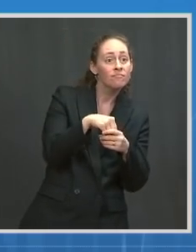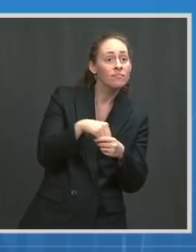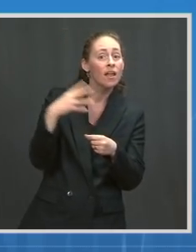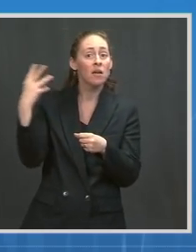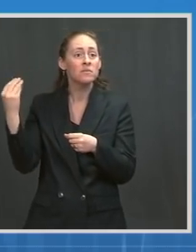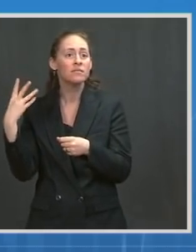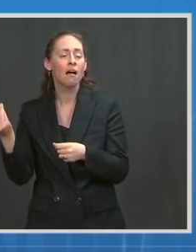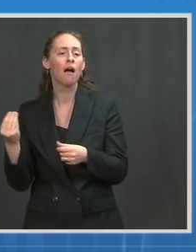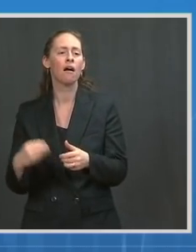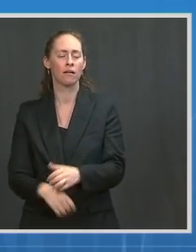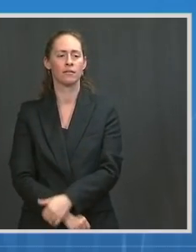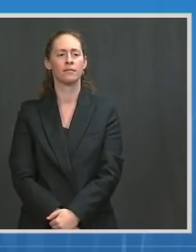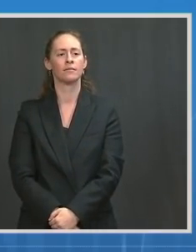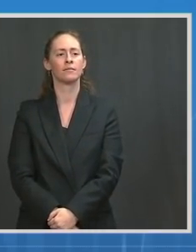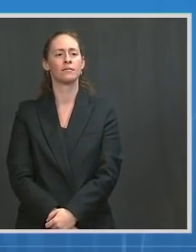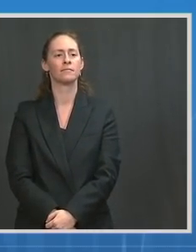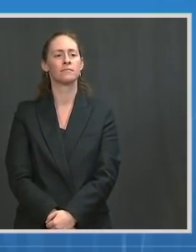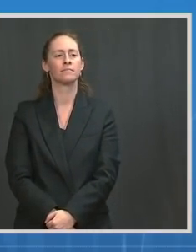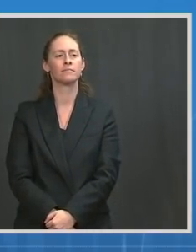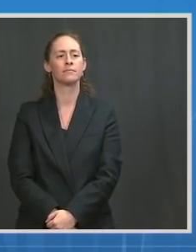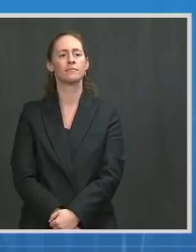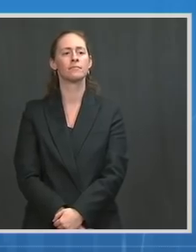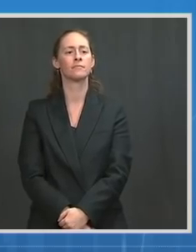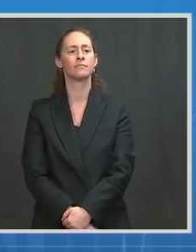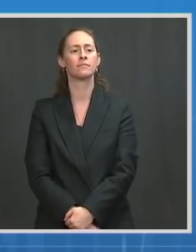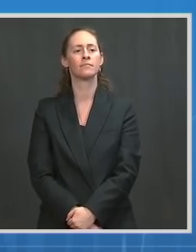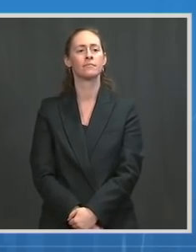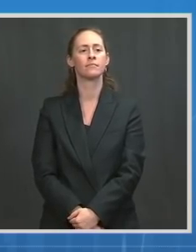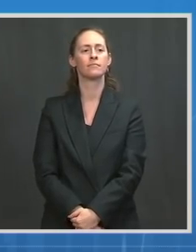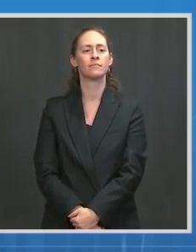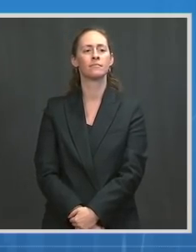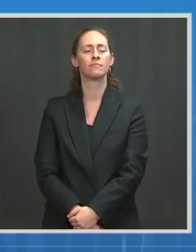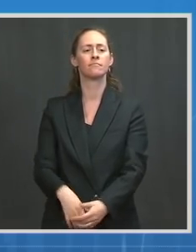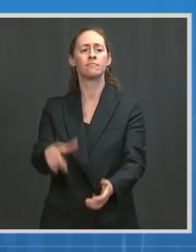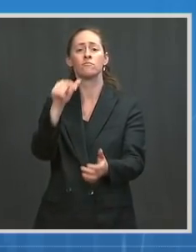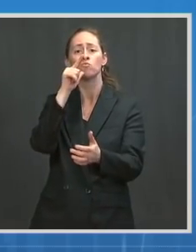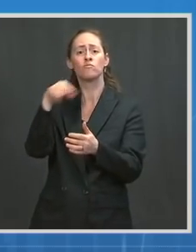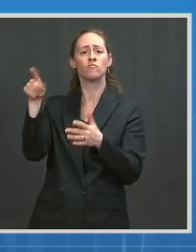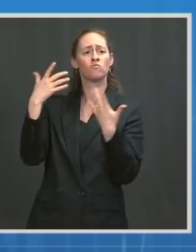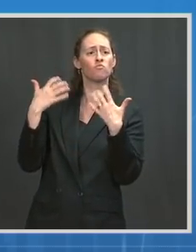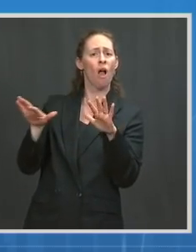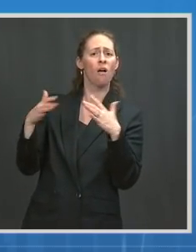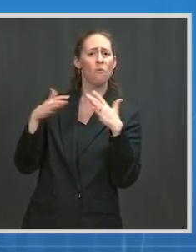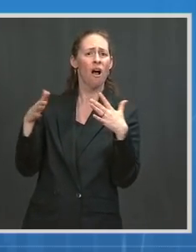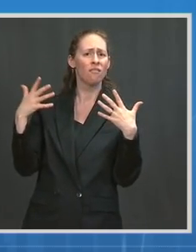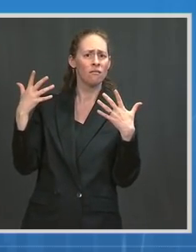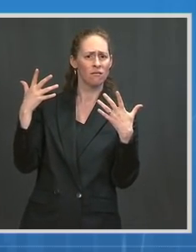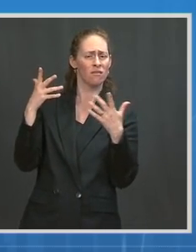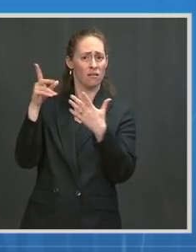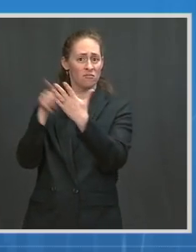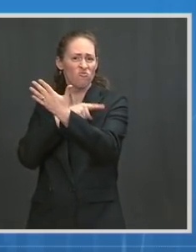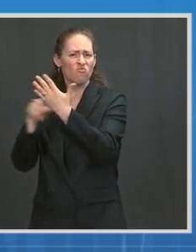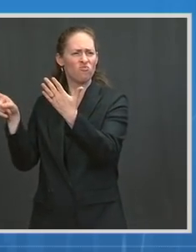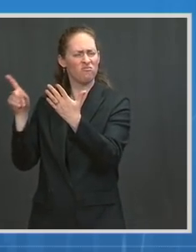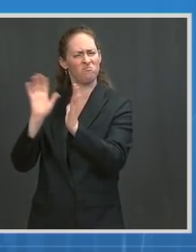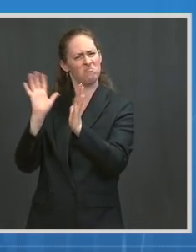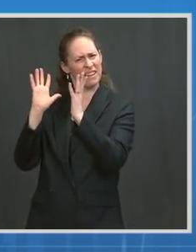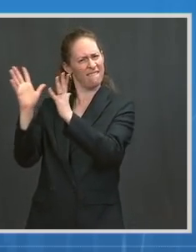And there's nothing wrong with that, and they shouldn't be criticized. Mr. Slavitt: Dr. Walensky, anything you want to add to that? Dr. Walensky: And -- I just absolutely agree;